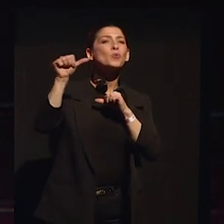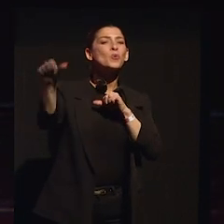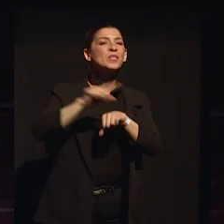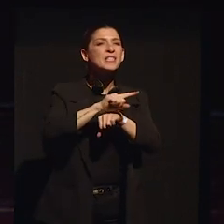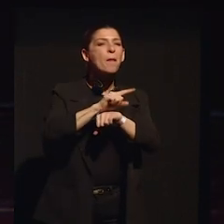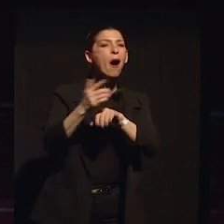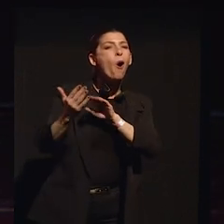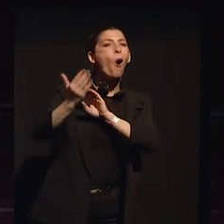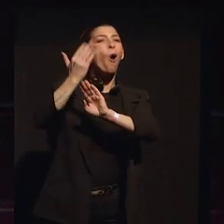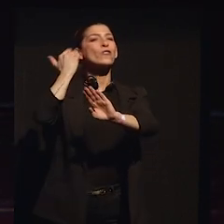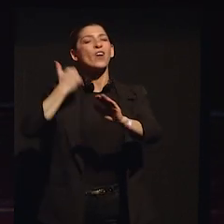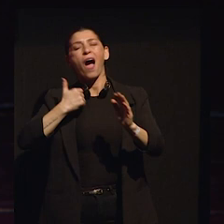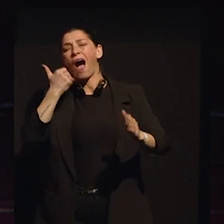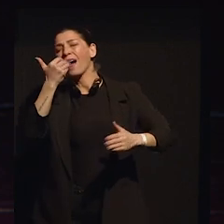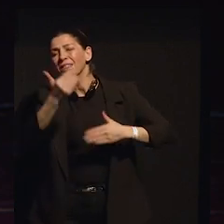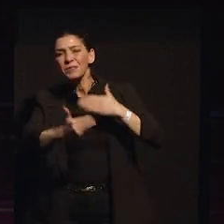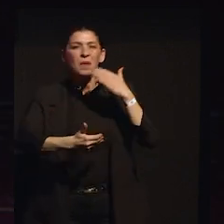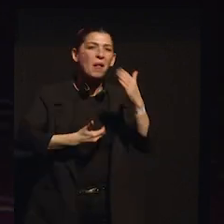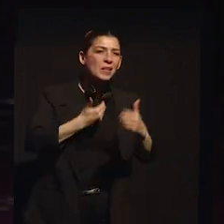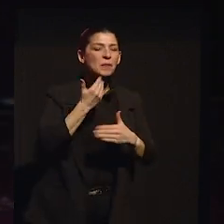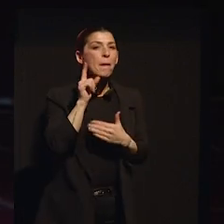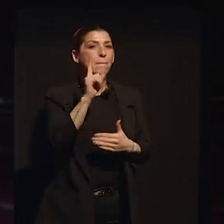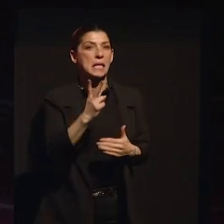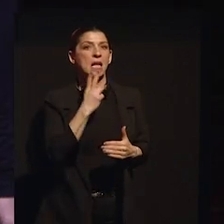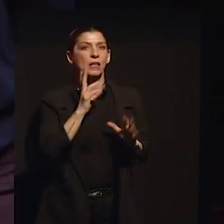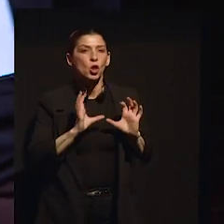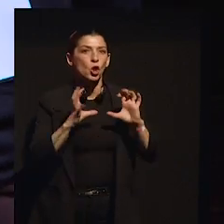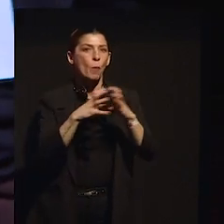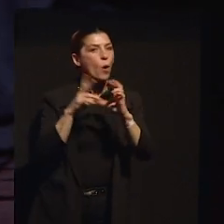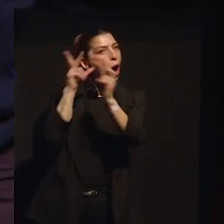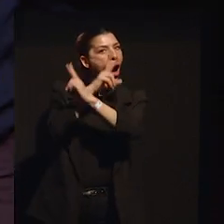Now, let me start right now, like a shaman, “years and years ago”.